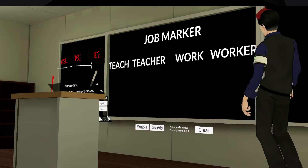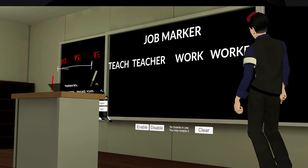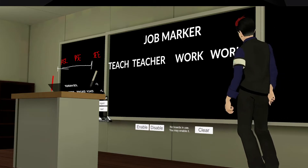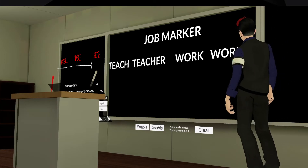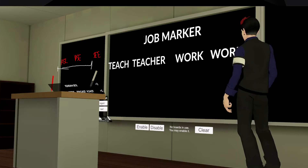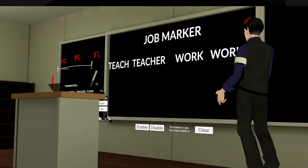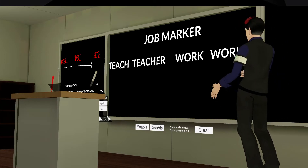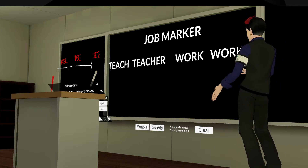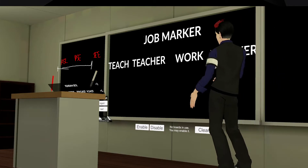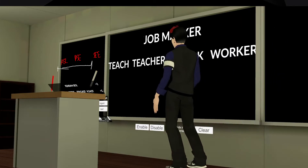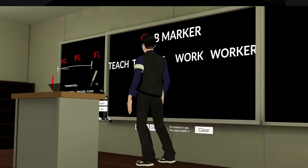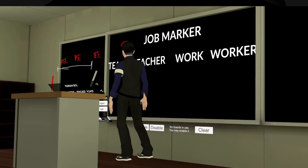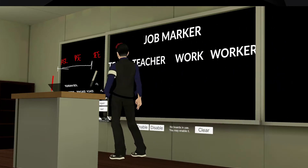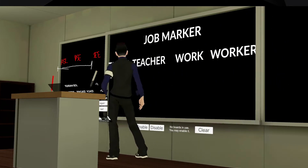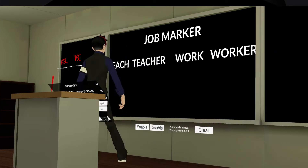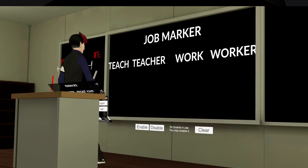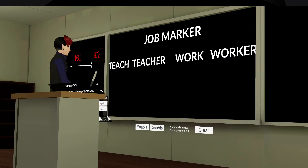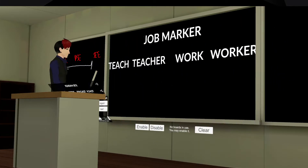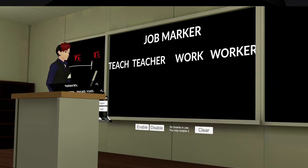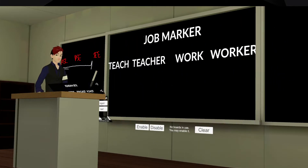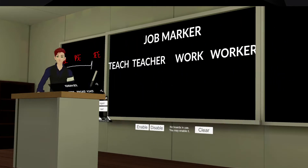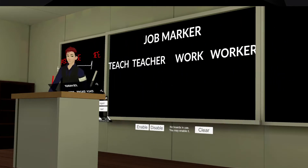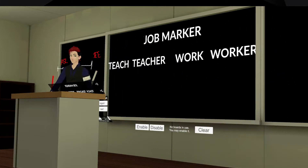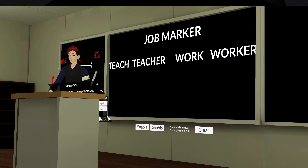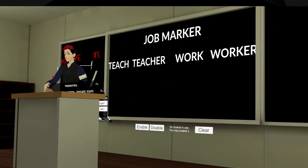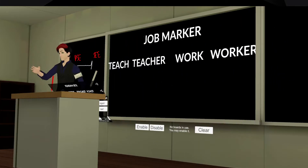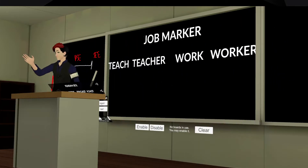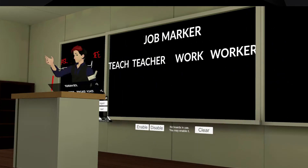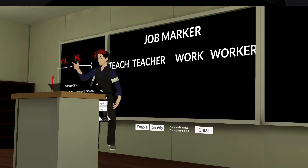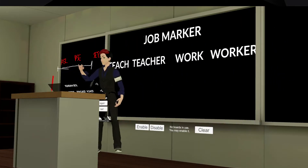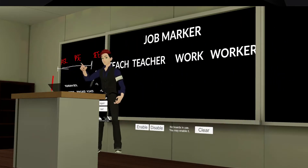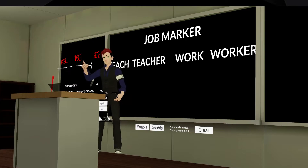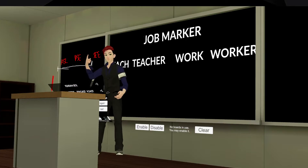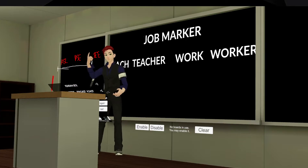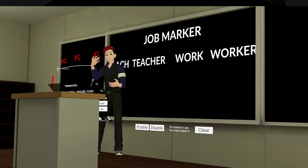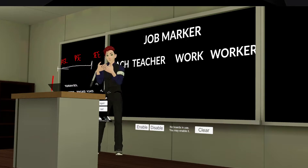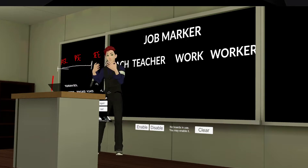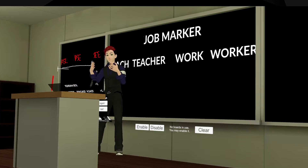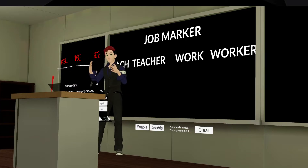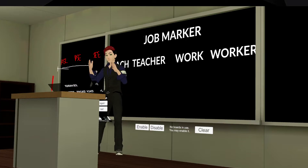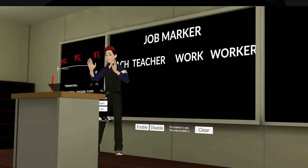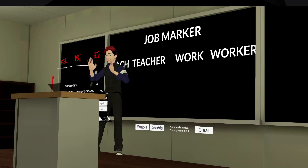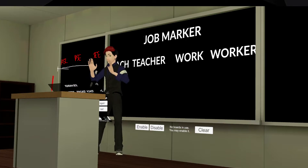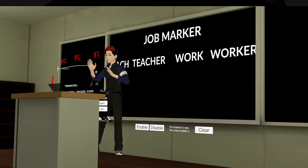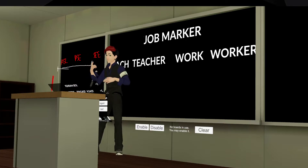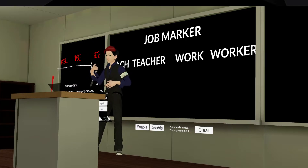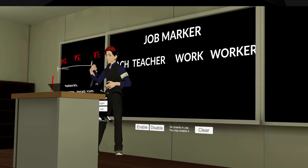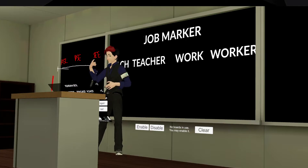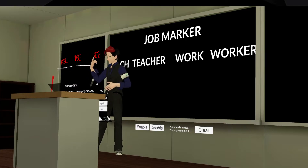alright close enough alright so this is one of those things that